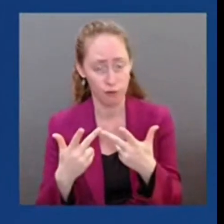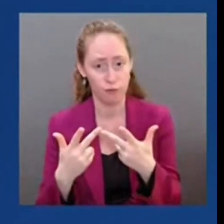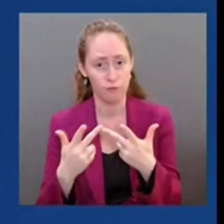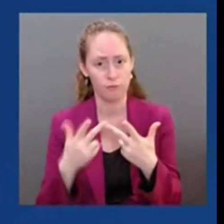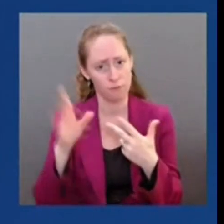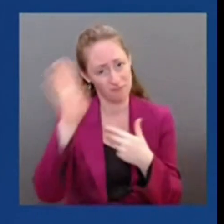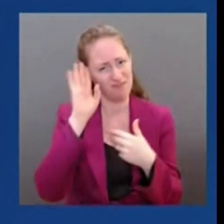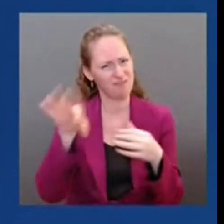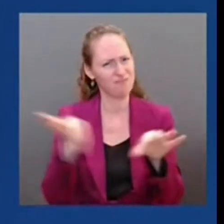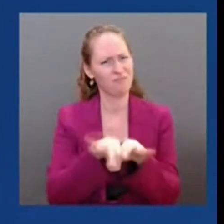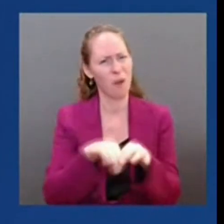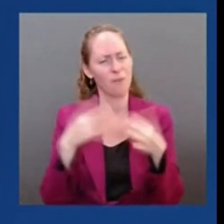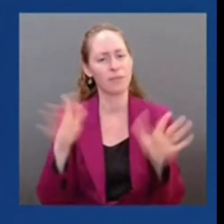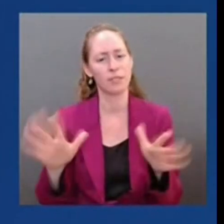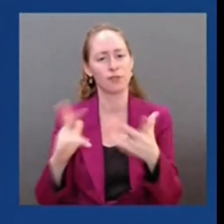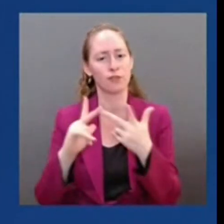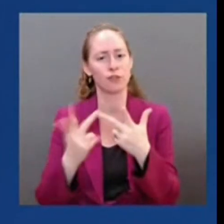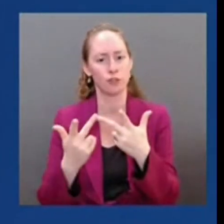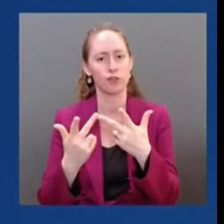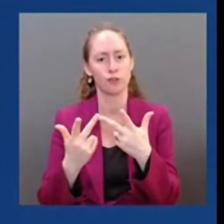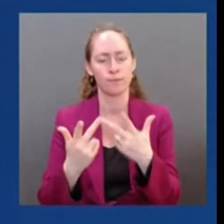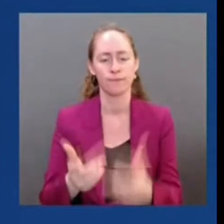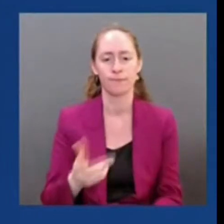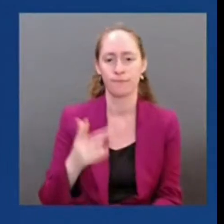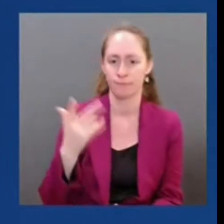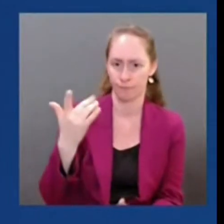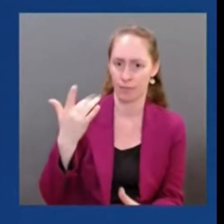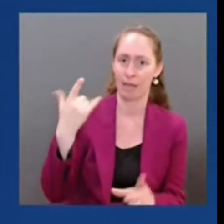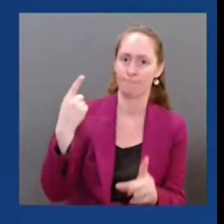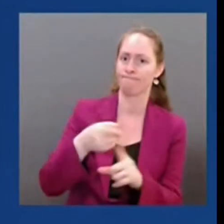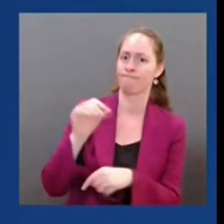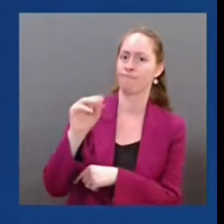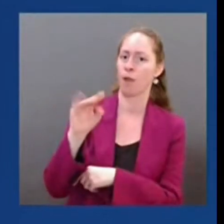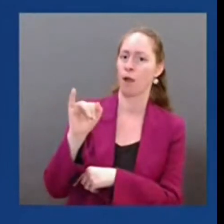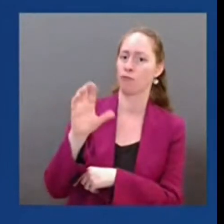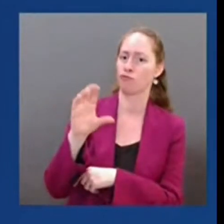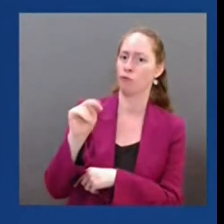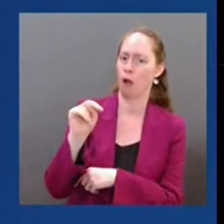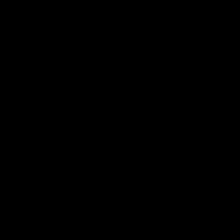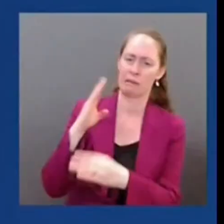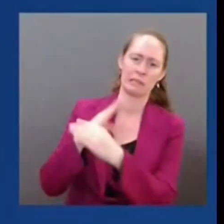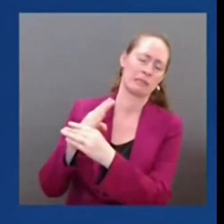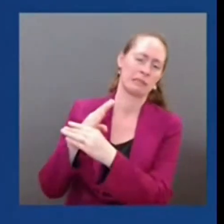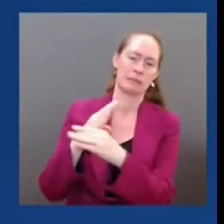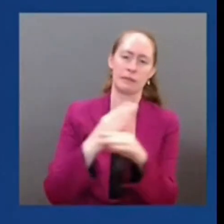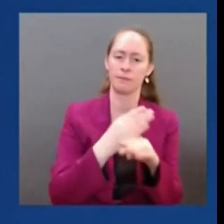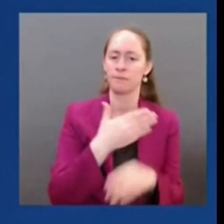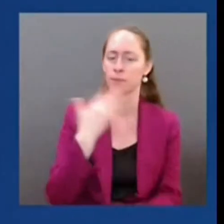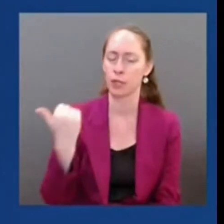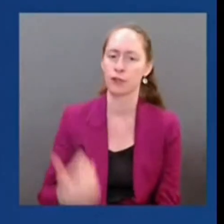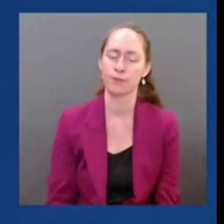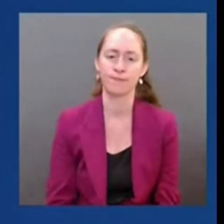DOSE, AND WE NOTE THIRD DOSE IS REALLY IMPORTANT, ESPECIALLY AGAINST OMICRON. SO WE ENCOURAGE THOSE PEOPLE TO